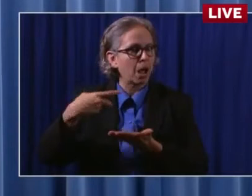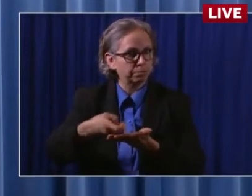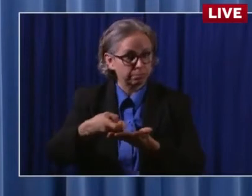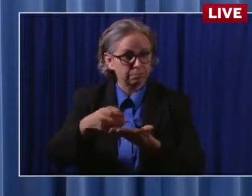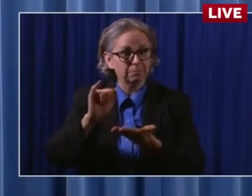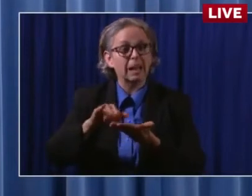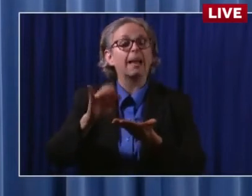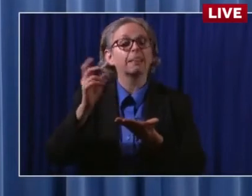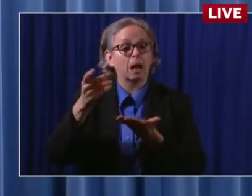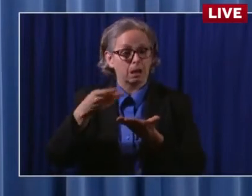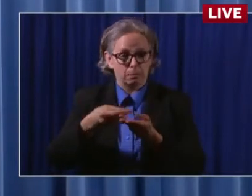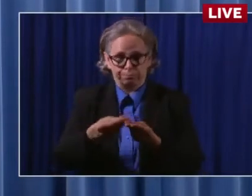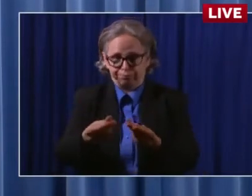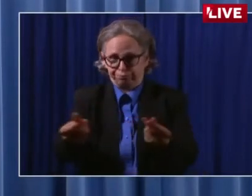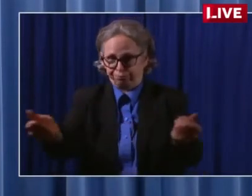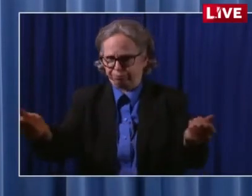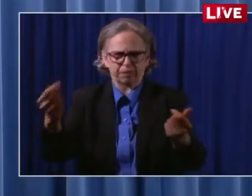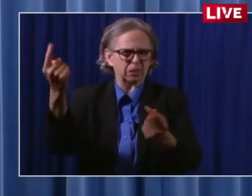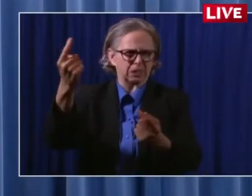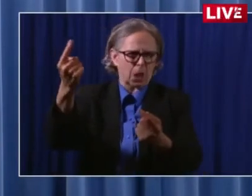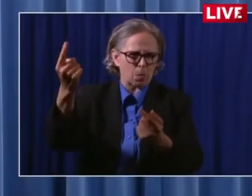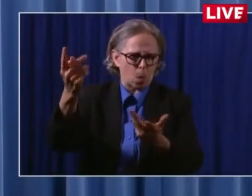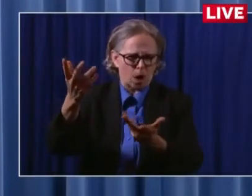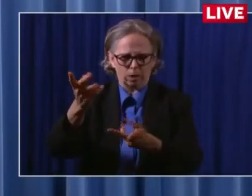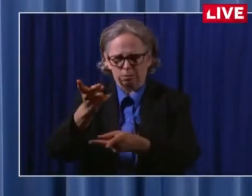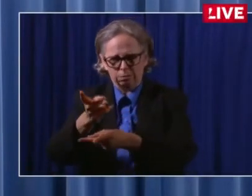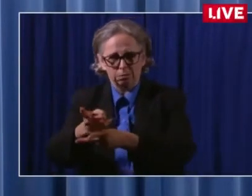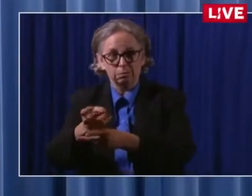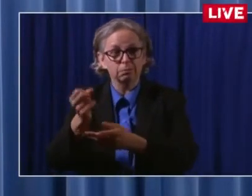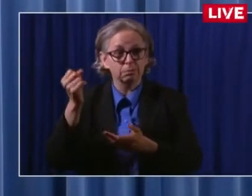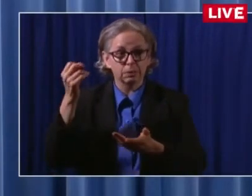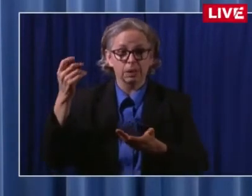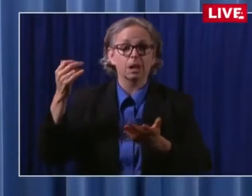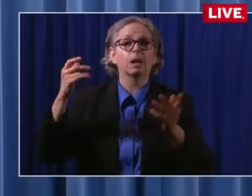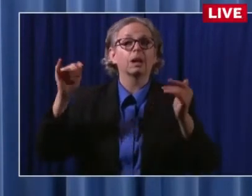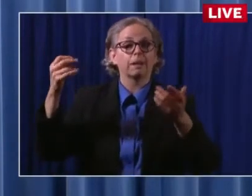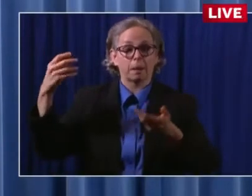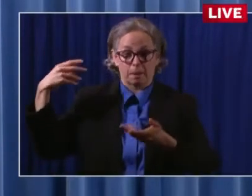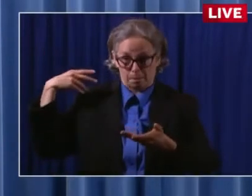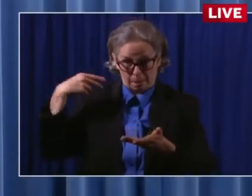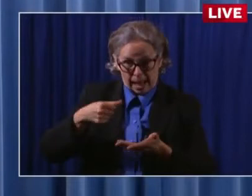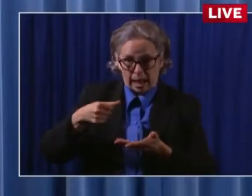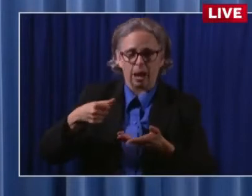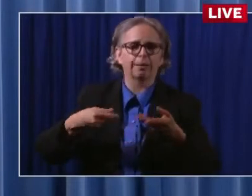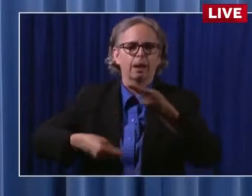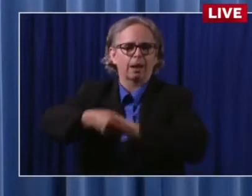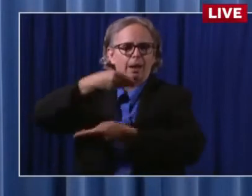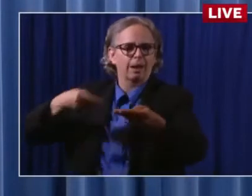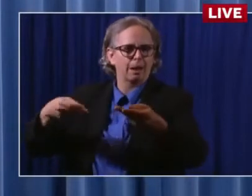THEY SPEND MONEY ON SOMETHING THAT QUALIFIES, THEY THEN CAN DRAW THAT MONEY DOWN.